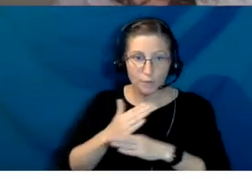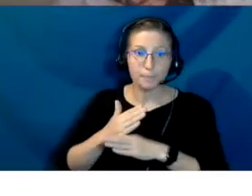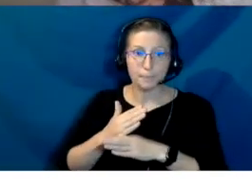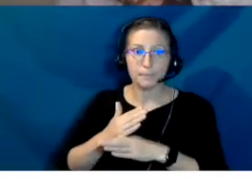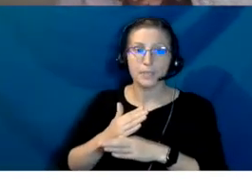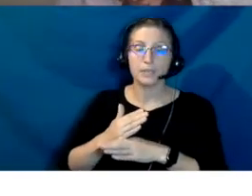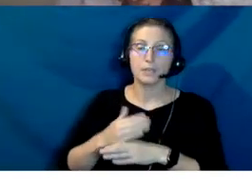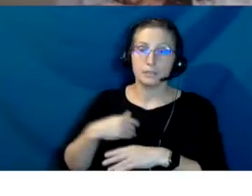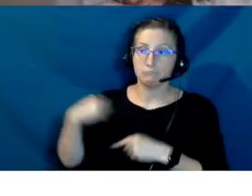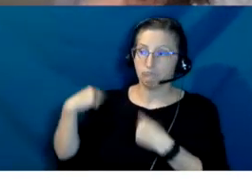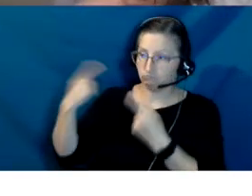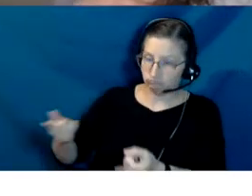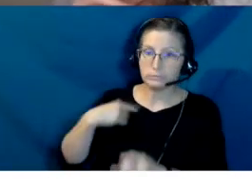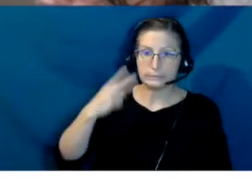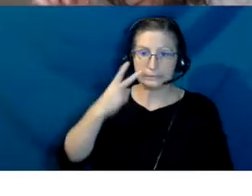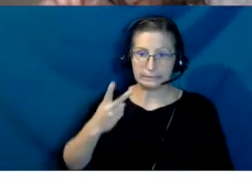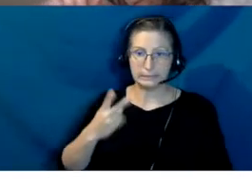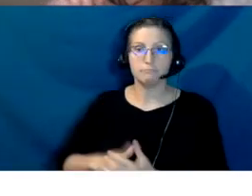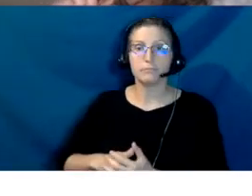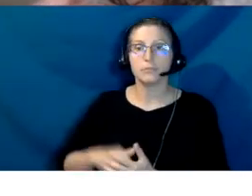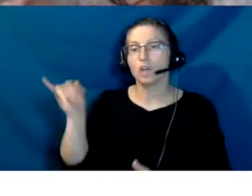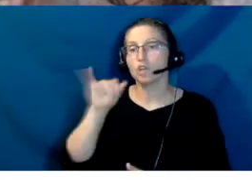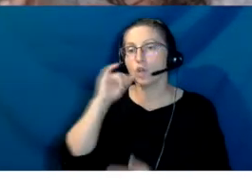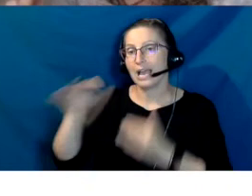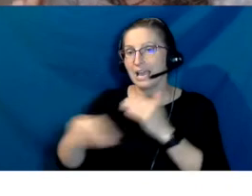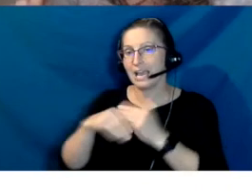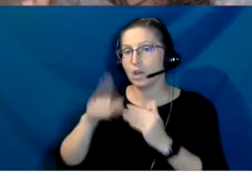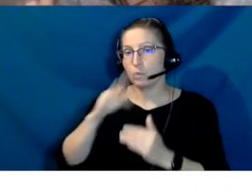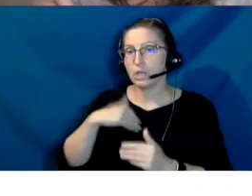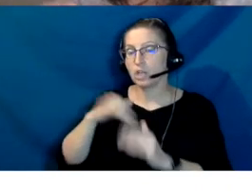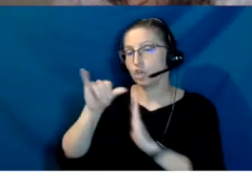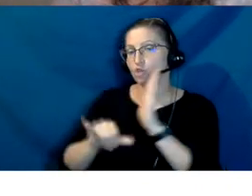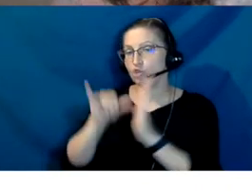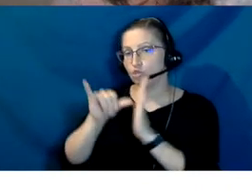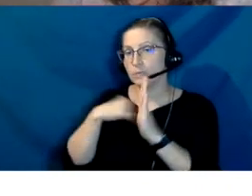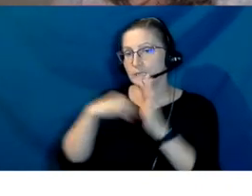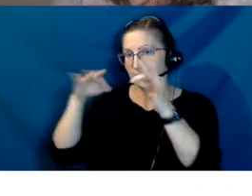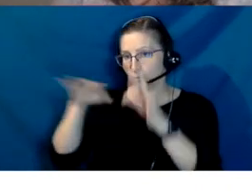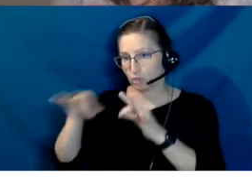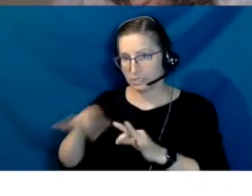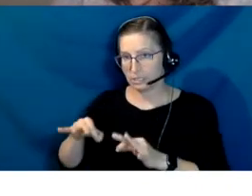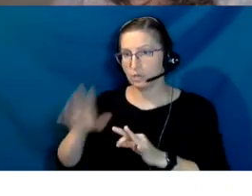the video. I will also put these in the YouTube description so that they're more easily accessible